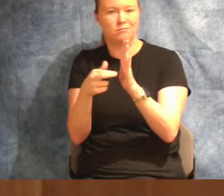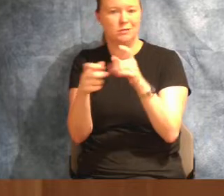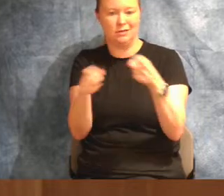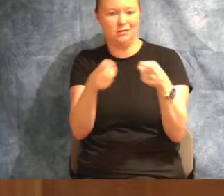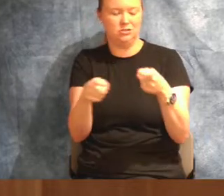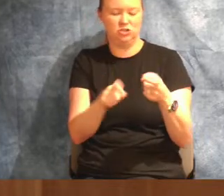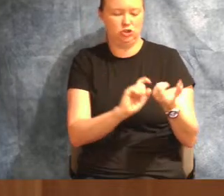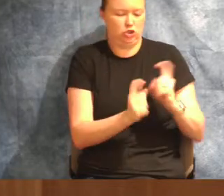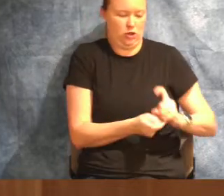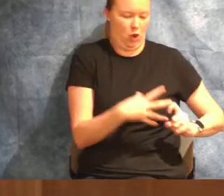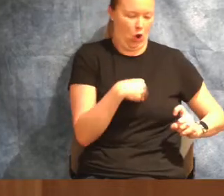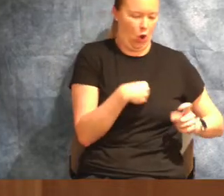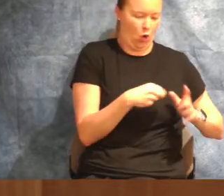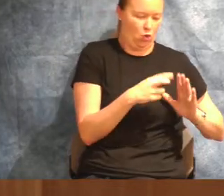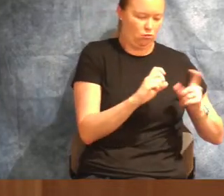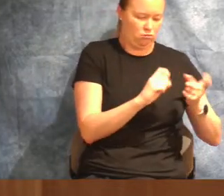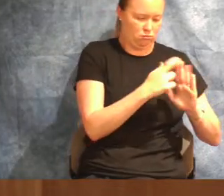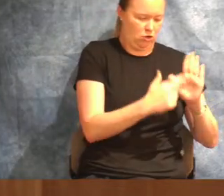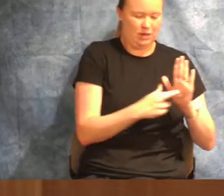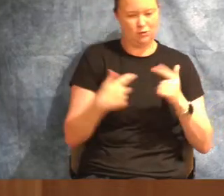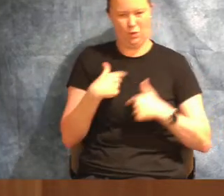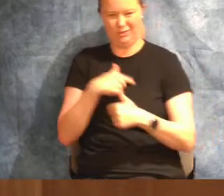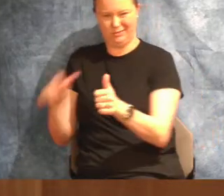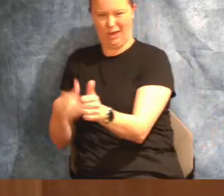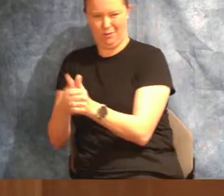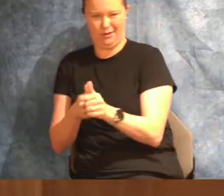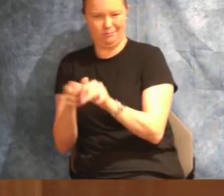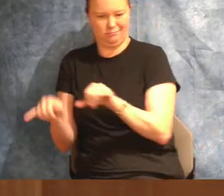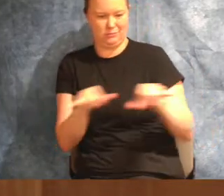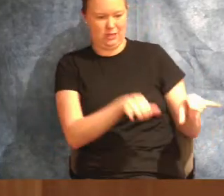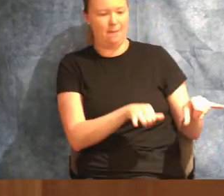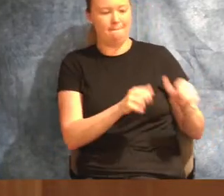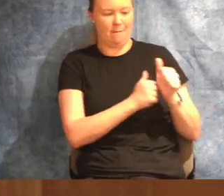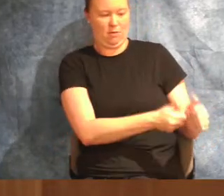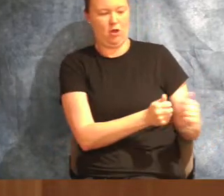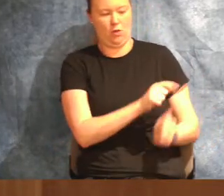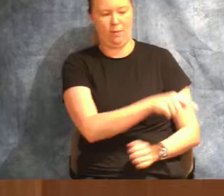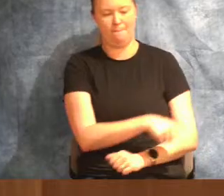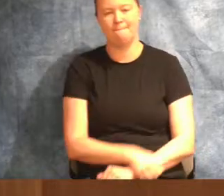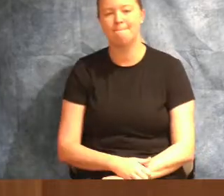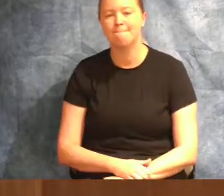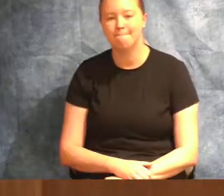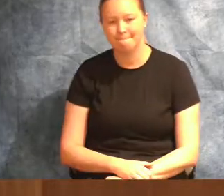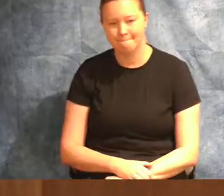own regulations. So we just updated the policy to remain compliant with them. and then the new